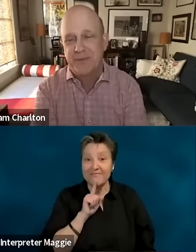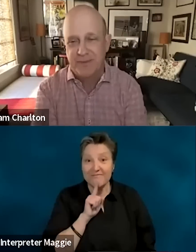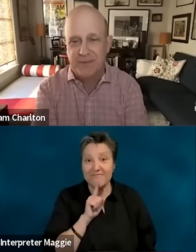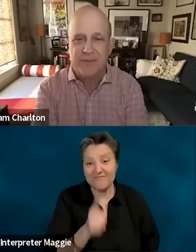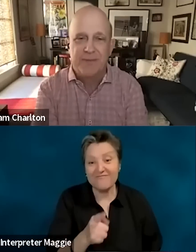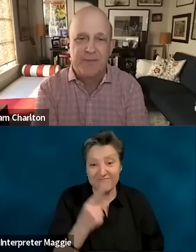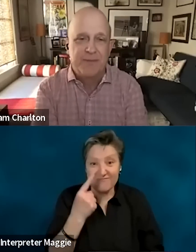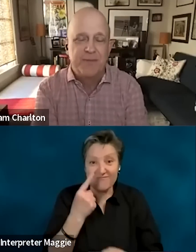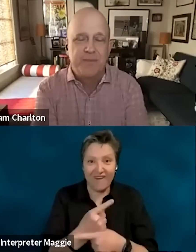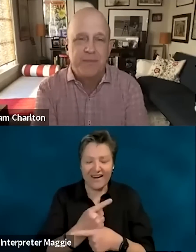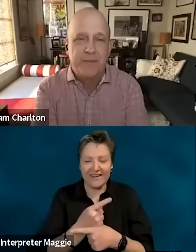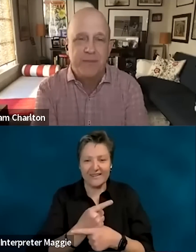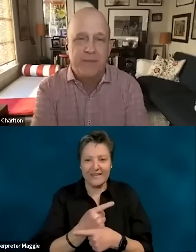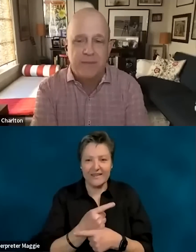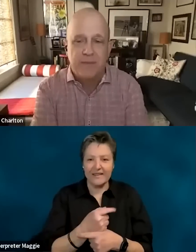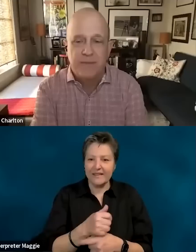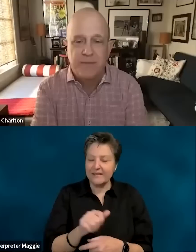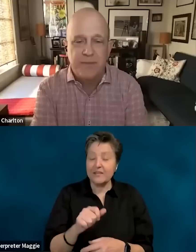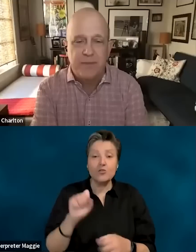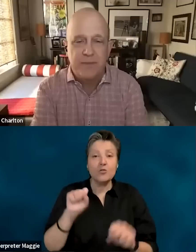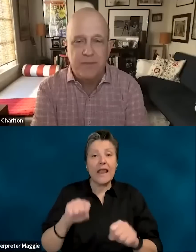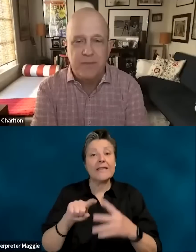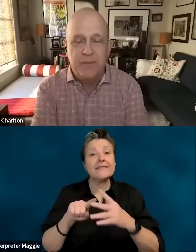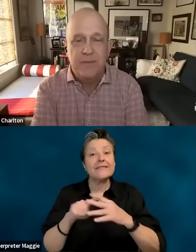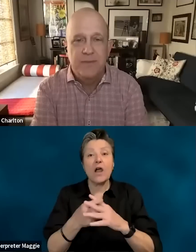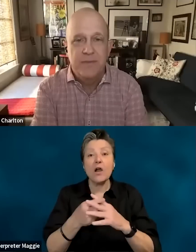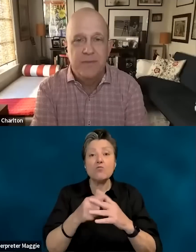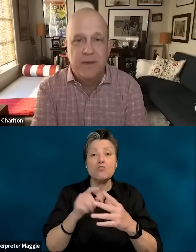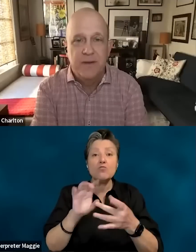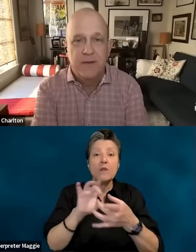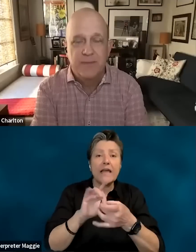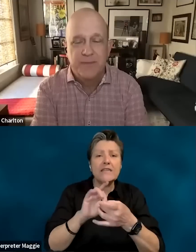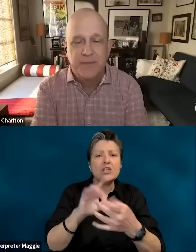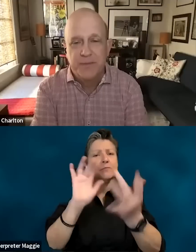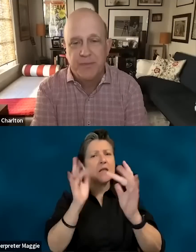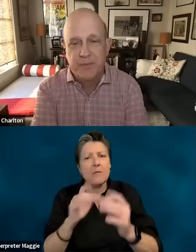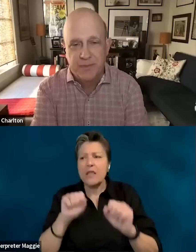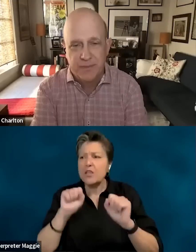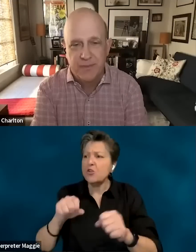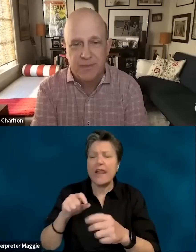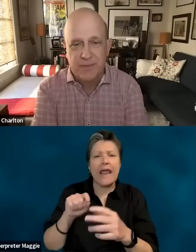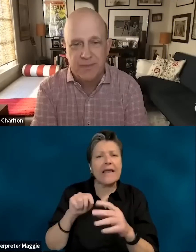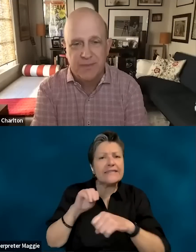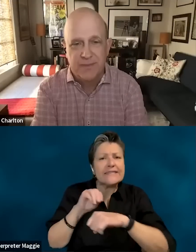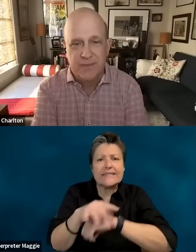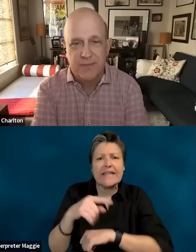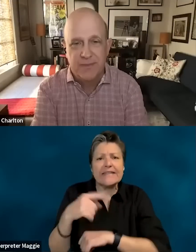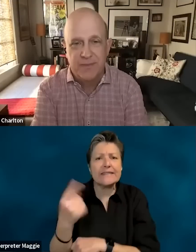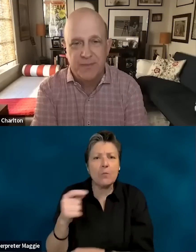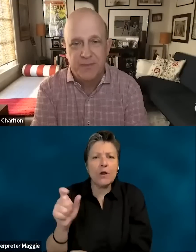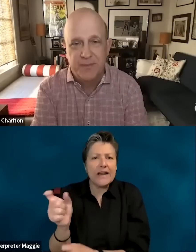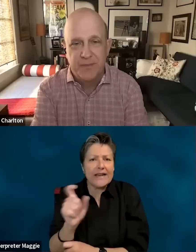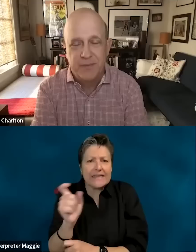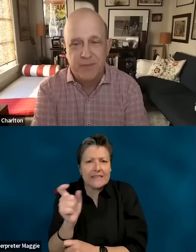you can start those relationships online, you can send someone an Instagram message. There's so many ways to start those relationships